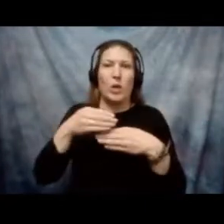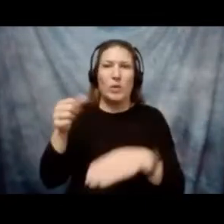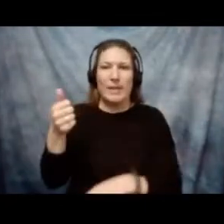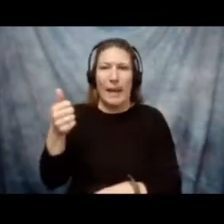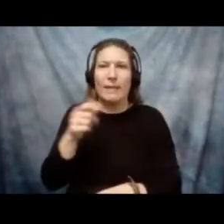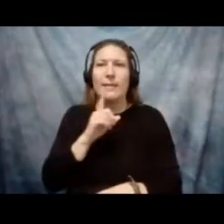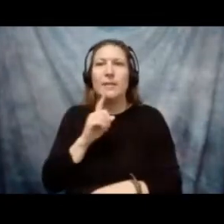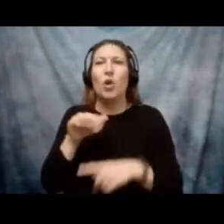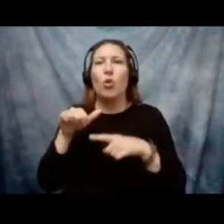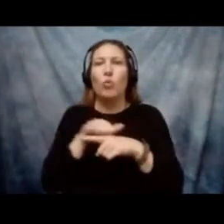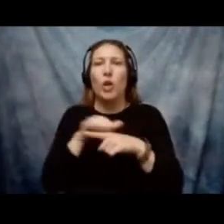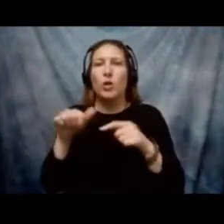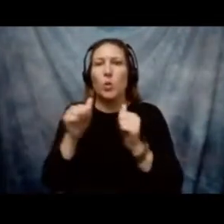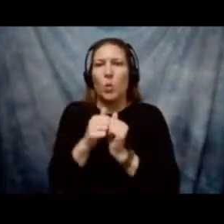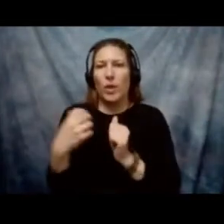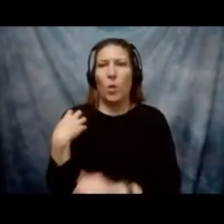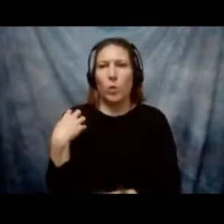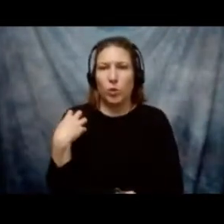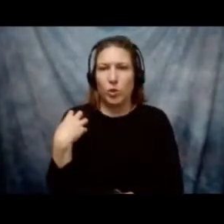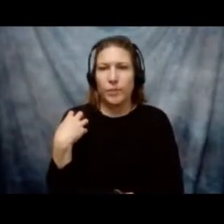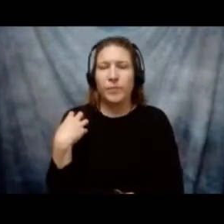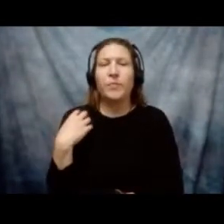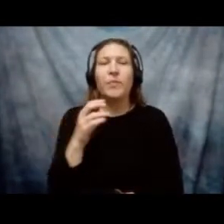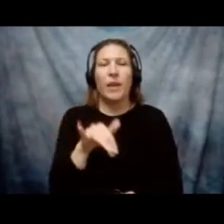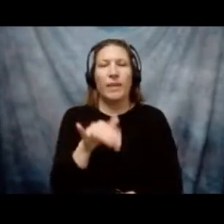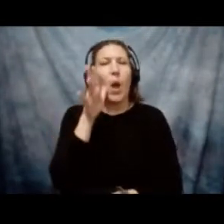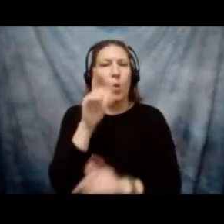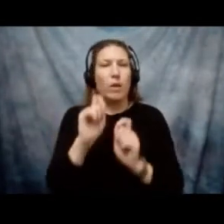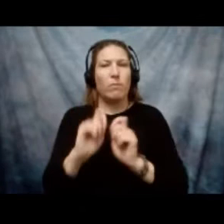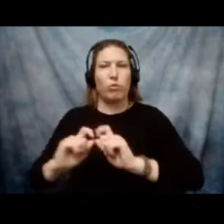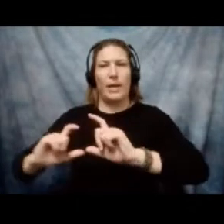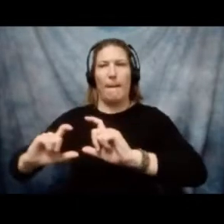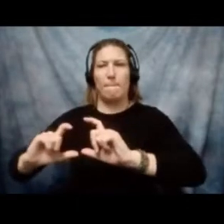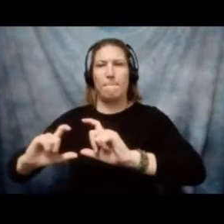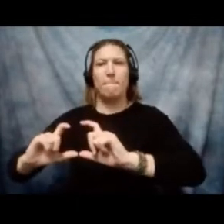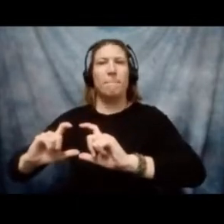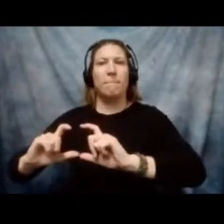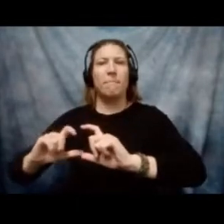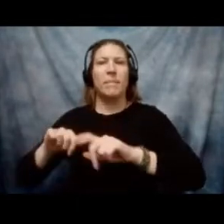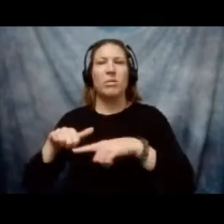will do is it will bring up a little bit of a rehearsal thing and you can start rehearsing